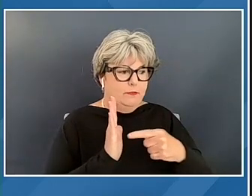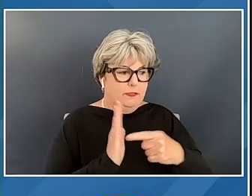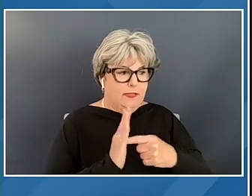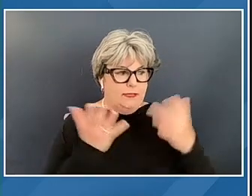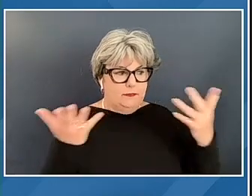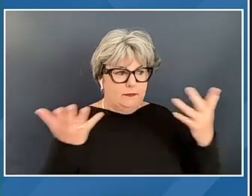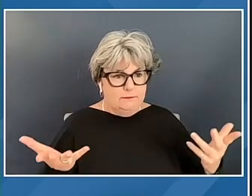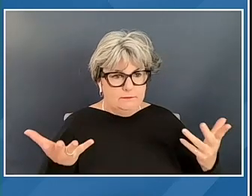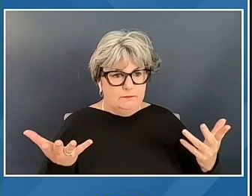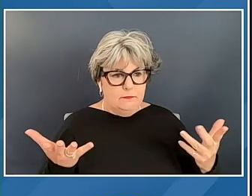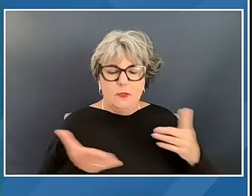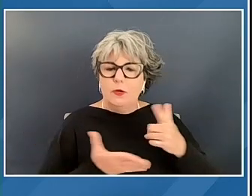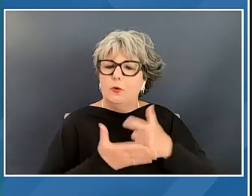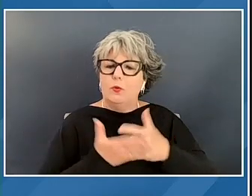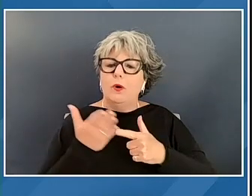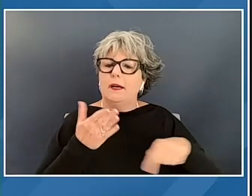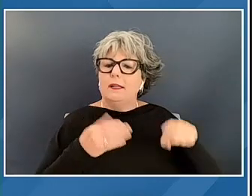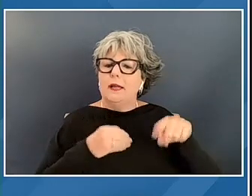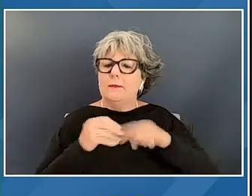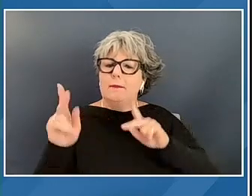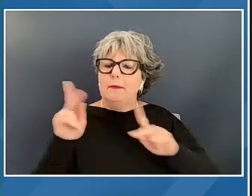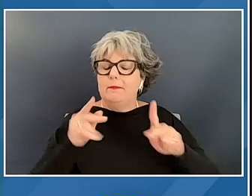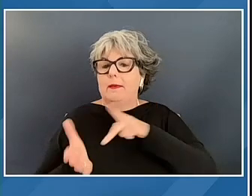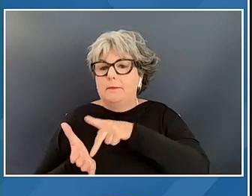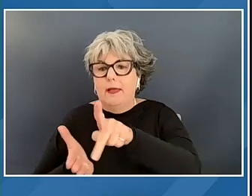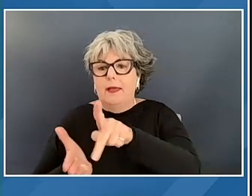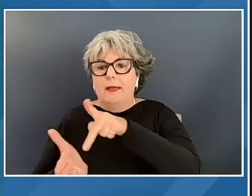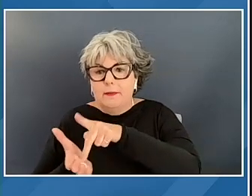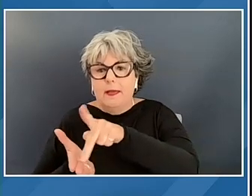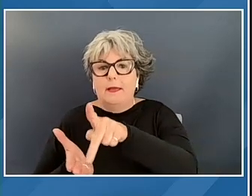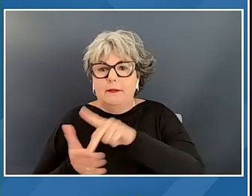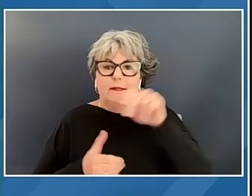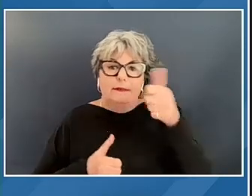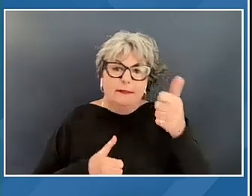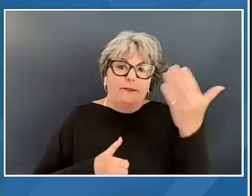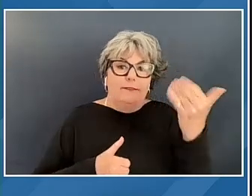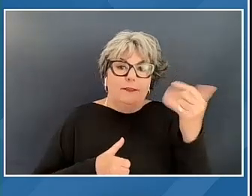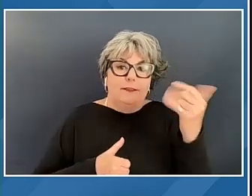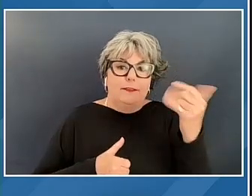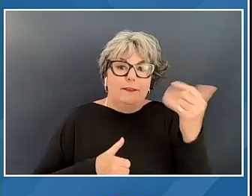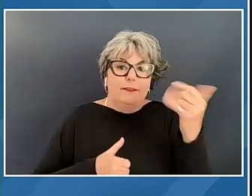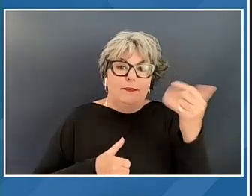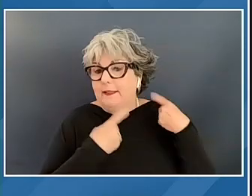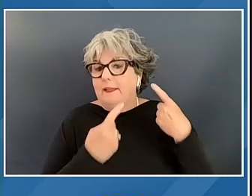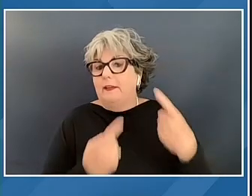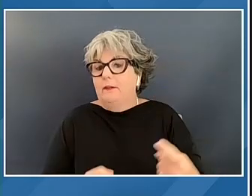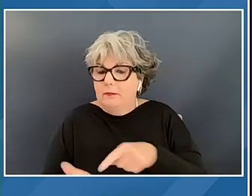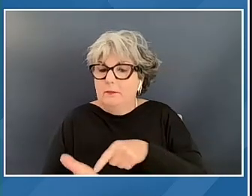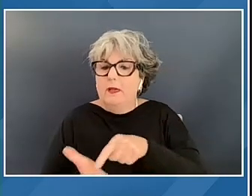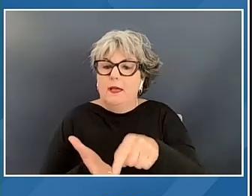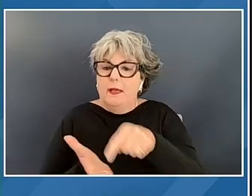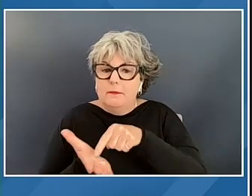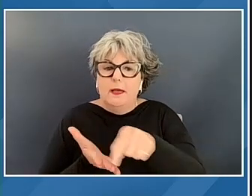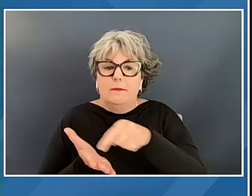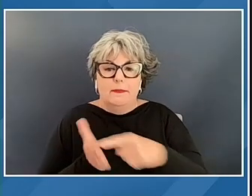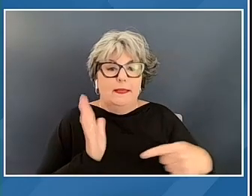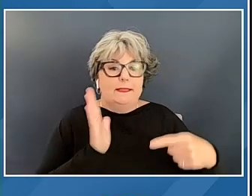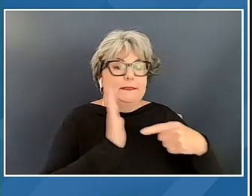people who have been paying for 10, 15, 20 years? And they owe 80, $90,000.